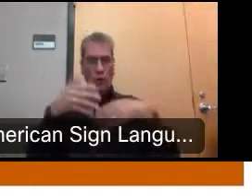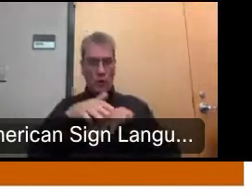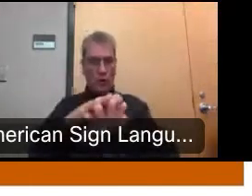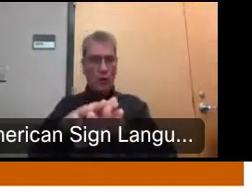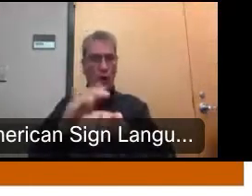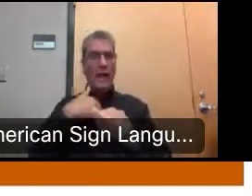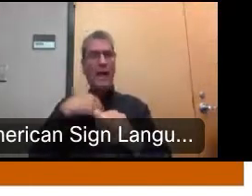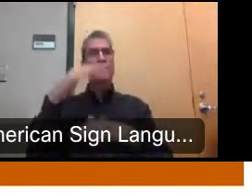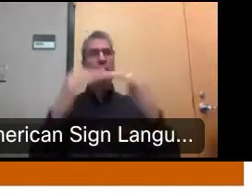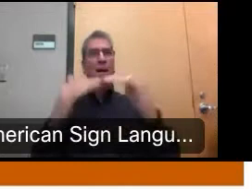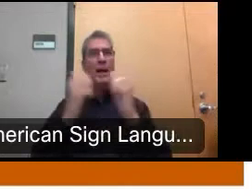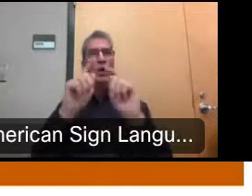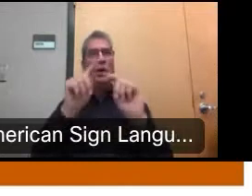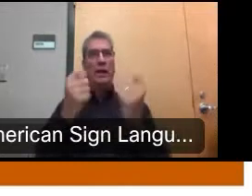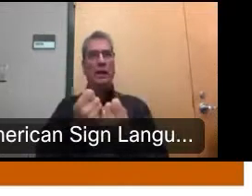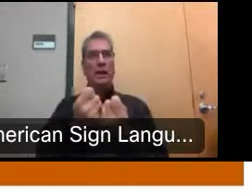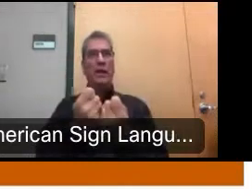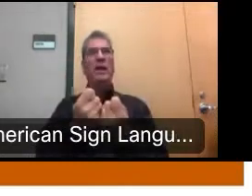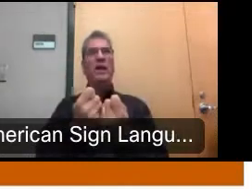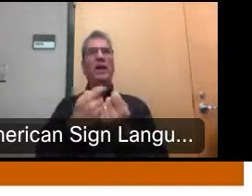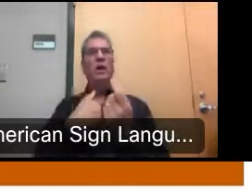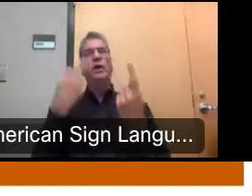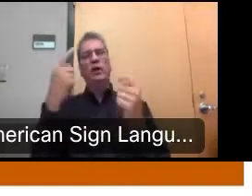of the team. So we do lots of work. This designed to kind of support health com, research.